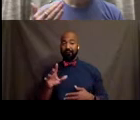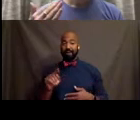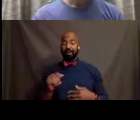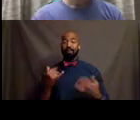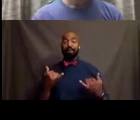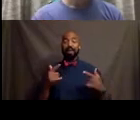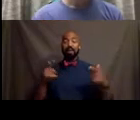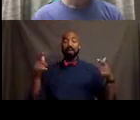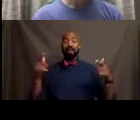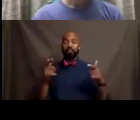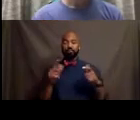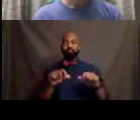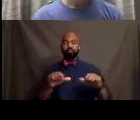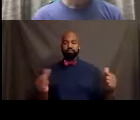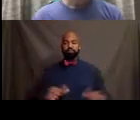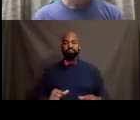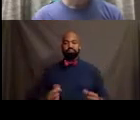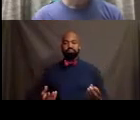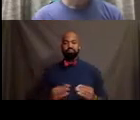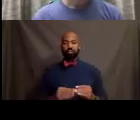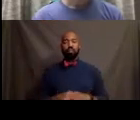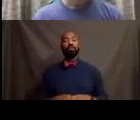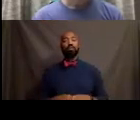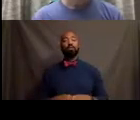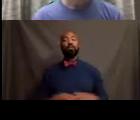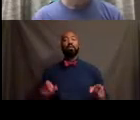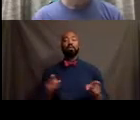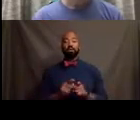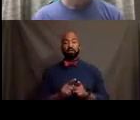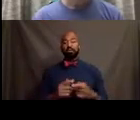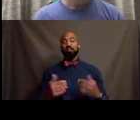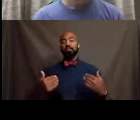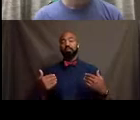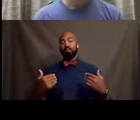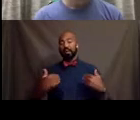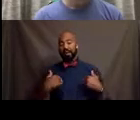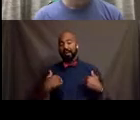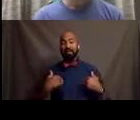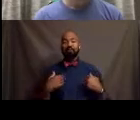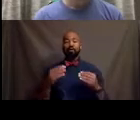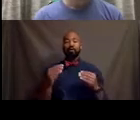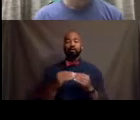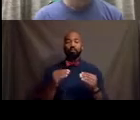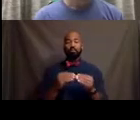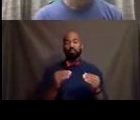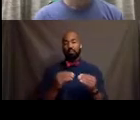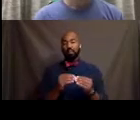Sexual side effects are frequently reported with estrogen therapy, so that's an important piece as well.